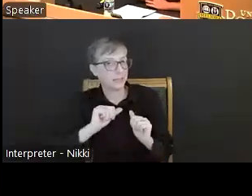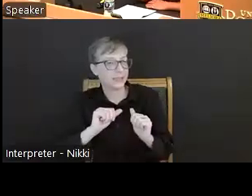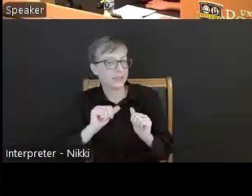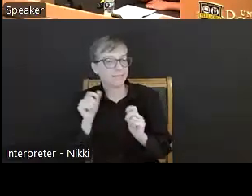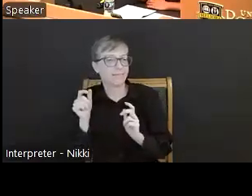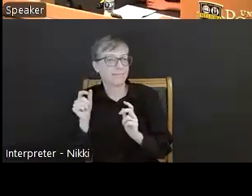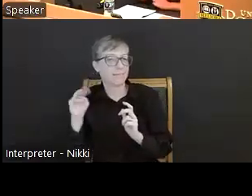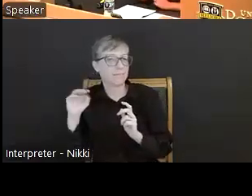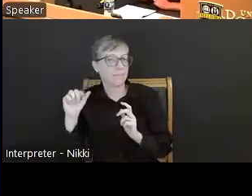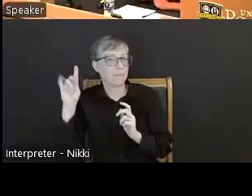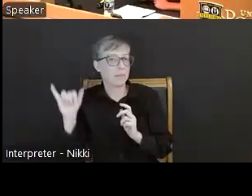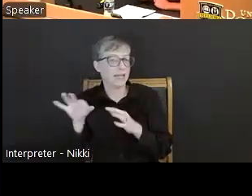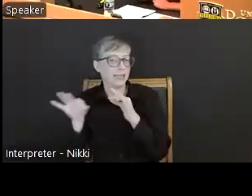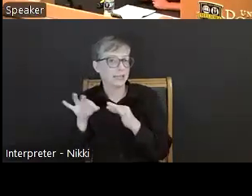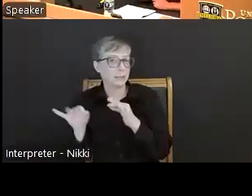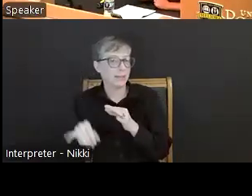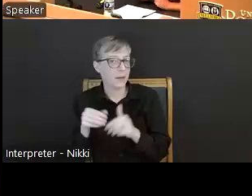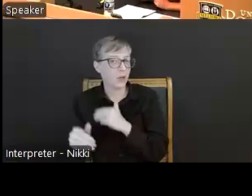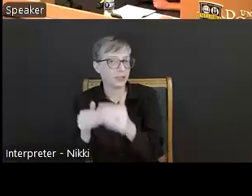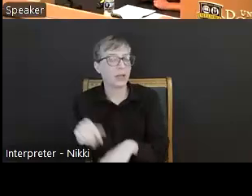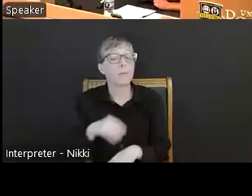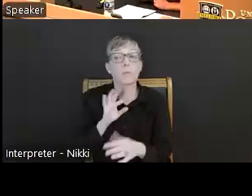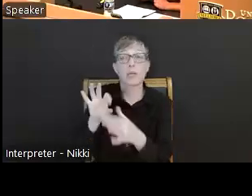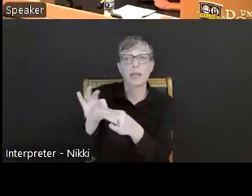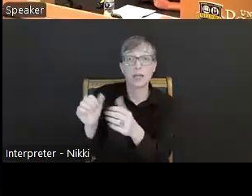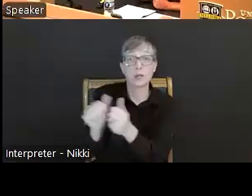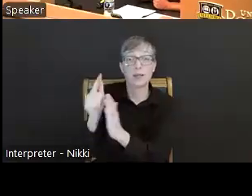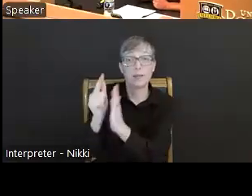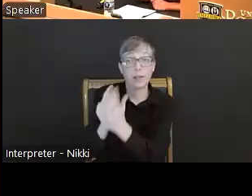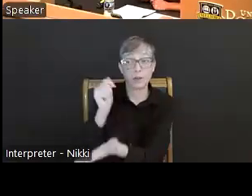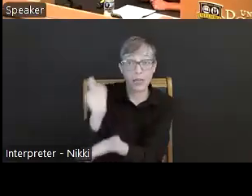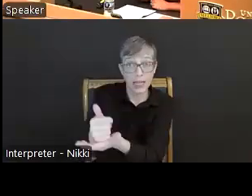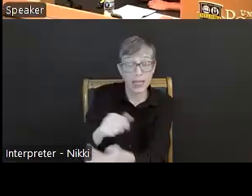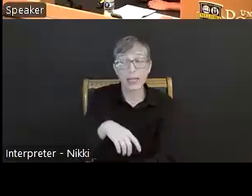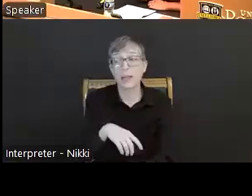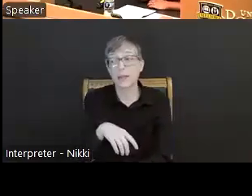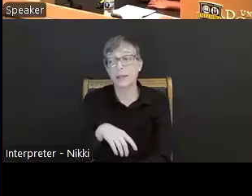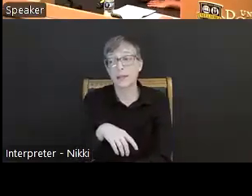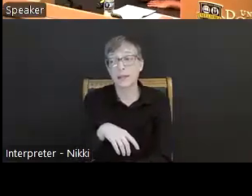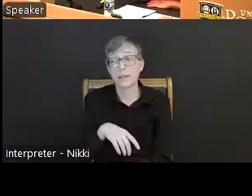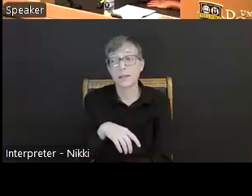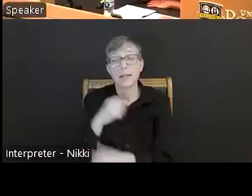options to Services get connected to Legal Aid um connect with the court advocacy program at court